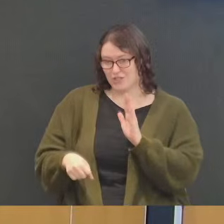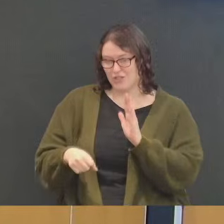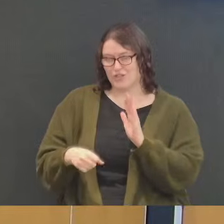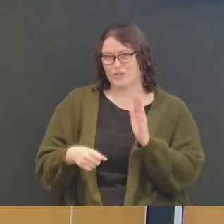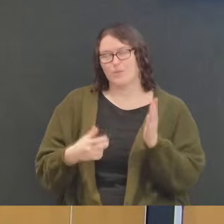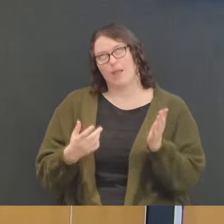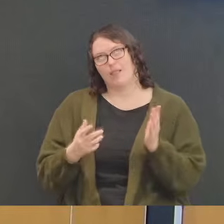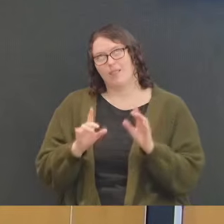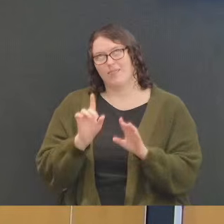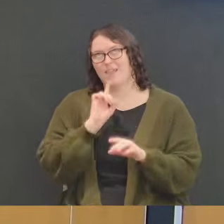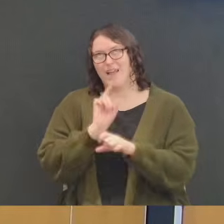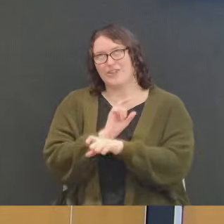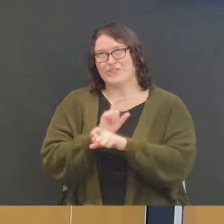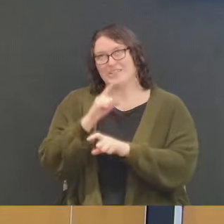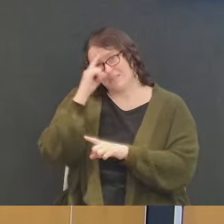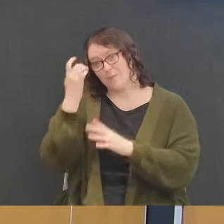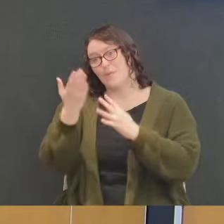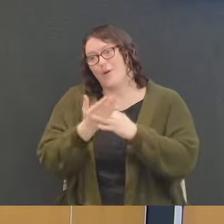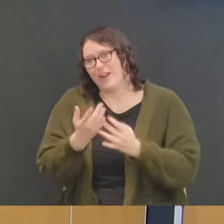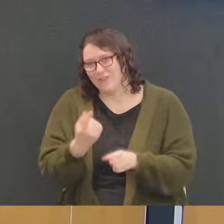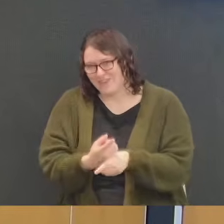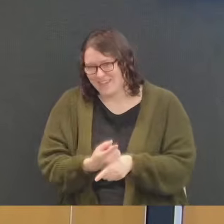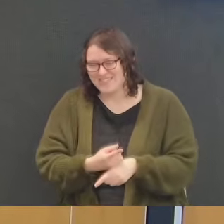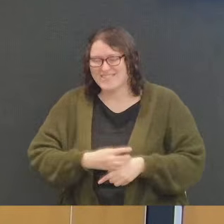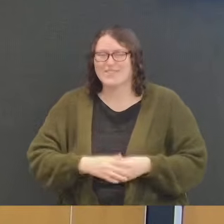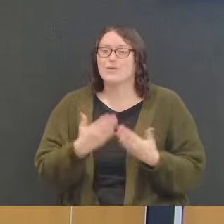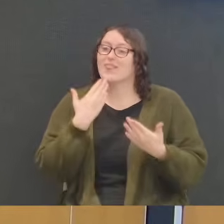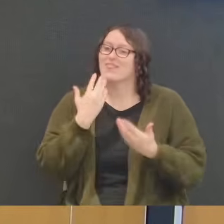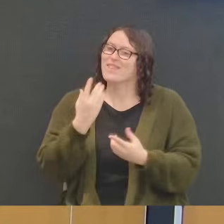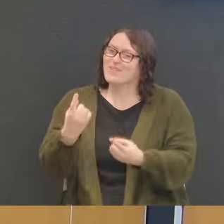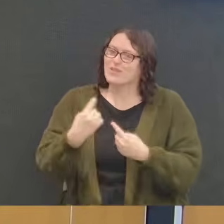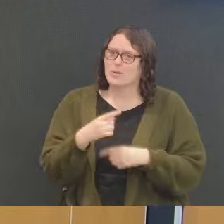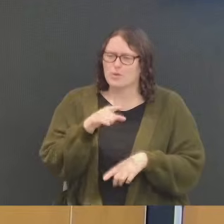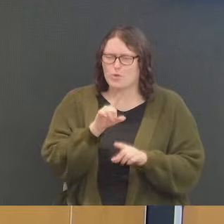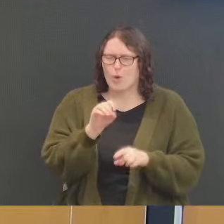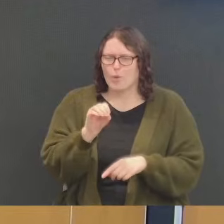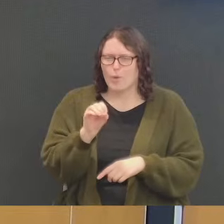actually, it's summer break, right? so, thank you for being here. Do you go to Ohio State? Goes to